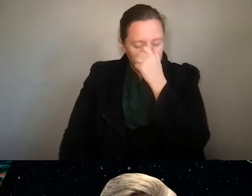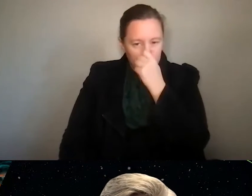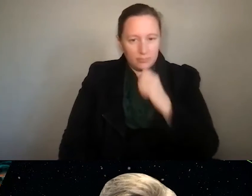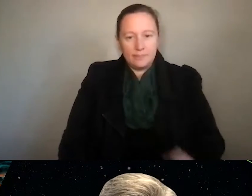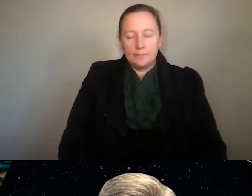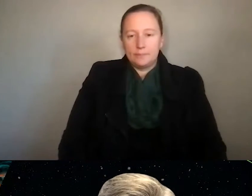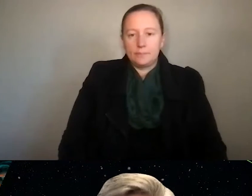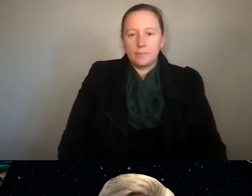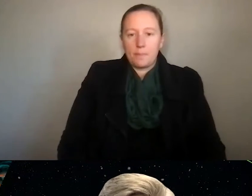Before we move to the next questions,